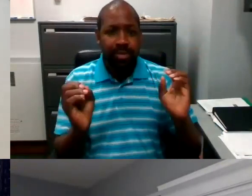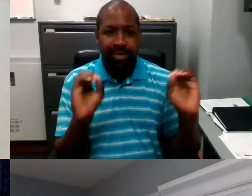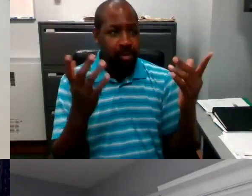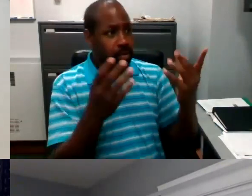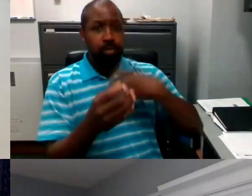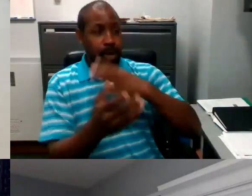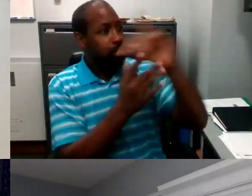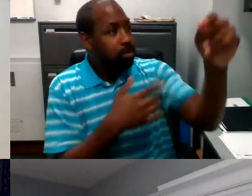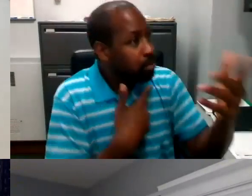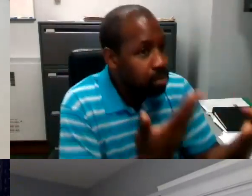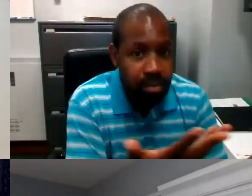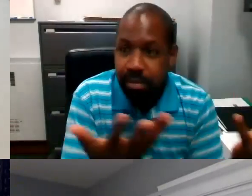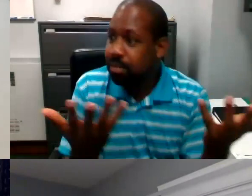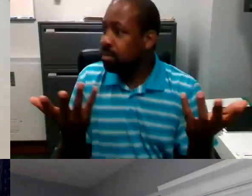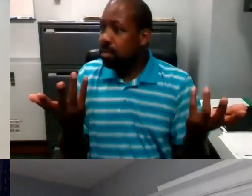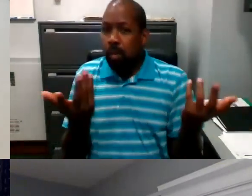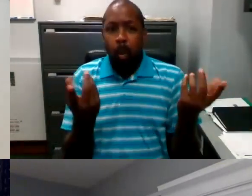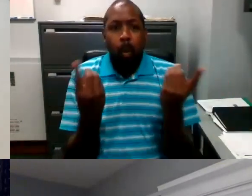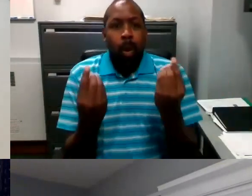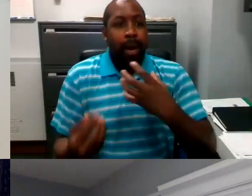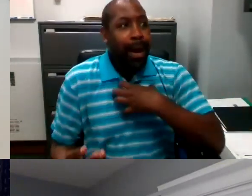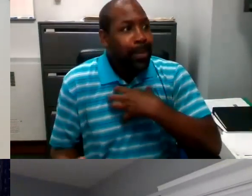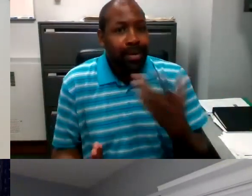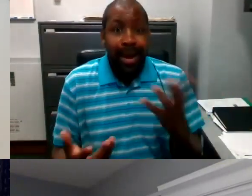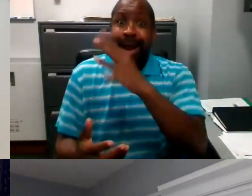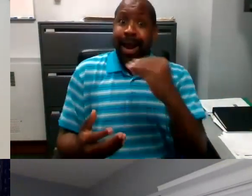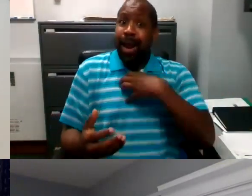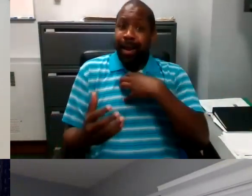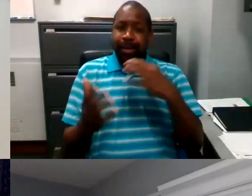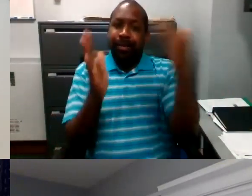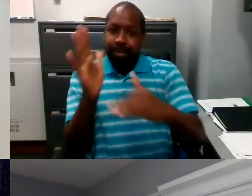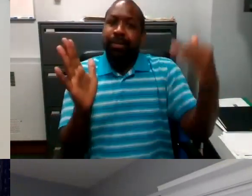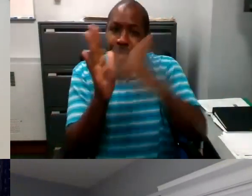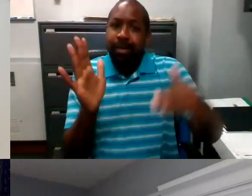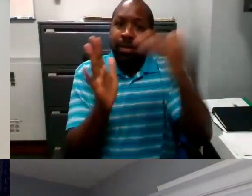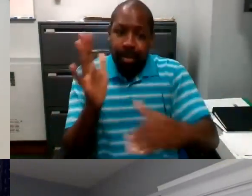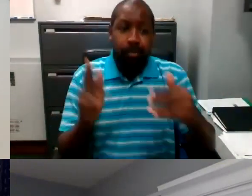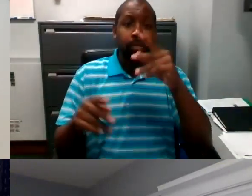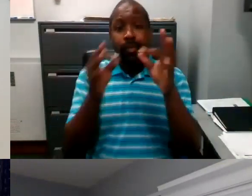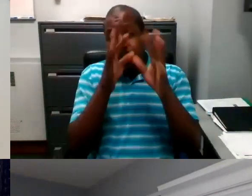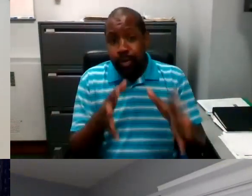THEY SAID THEY'RE NOT DOING THEIR JOB. THEY'RE MISSING APPOINTMENTS, THEY'RE MISSING THINGS. THINGS. AND SOLUTIONS WERE OFFERED.